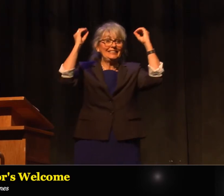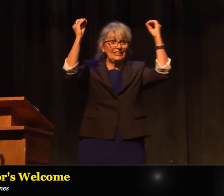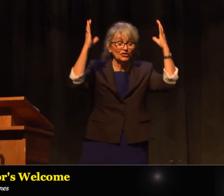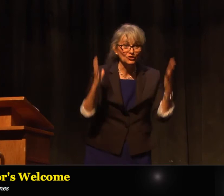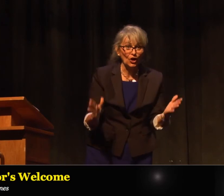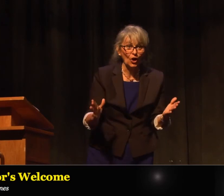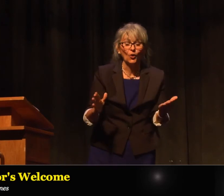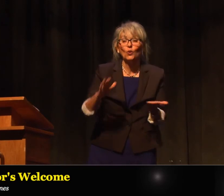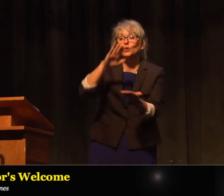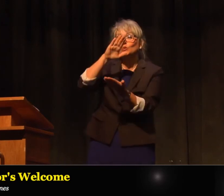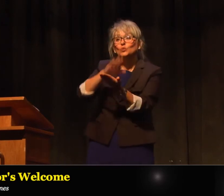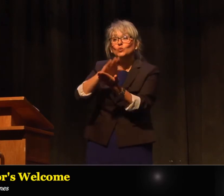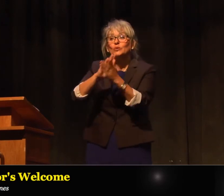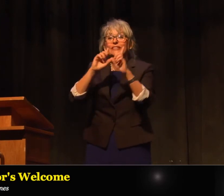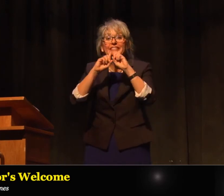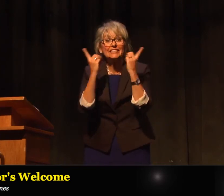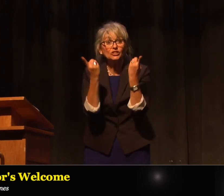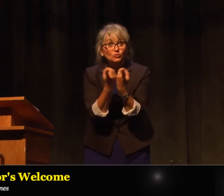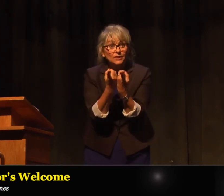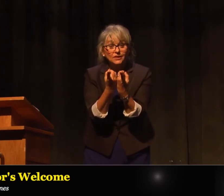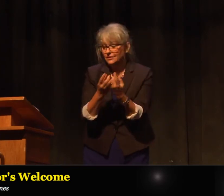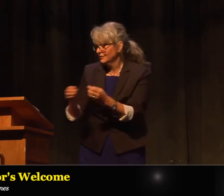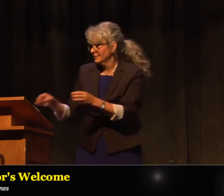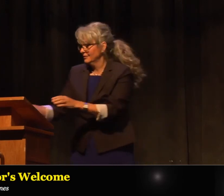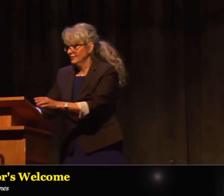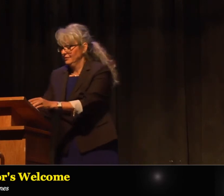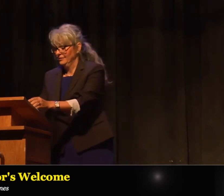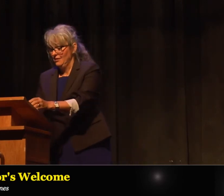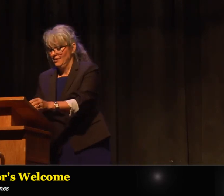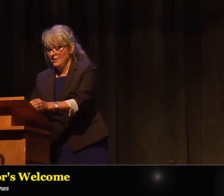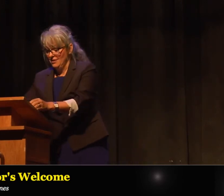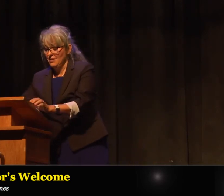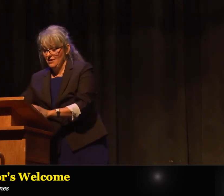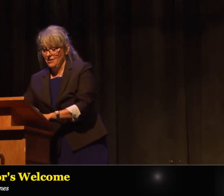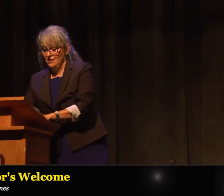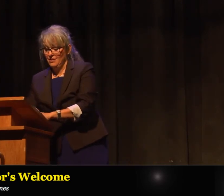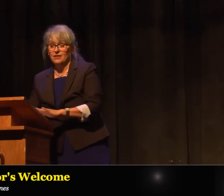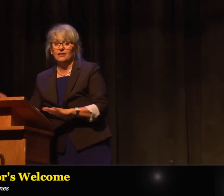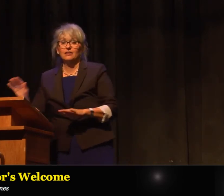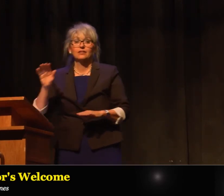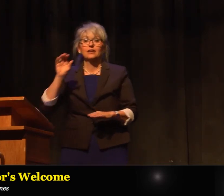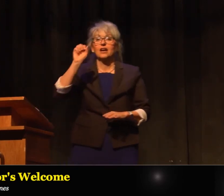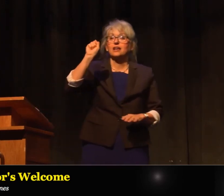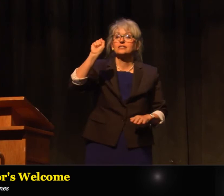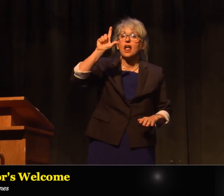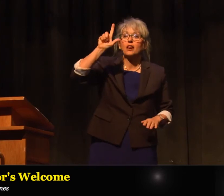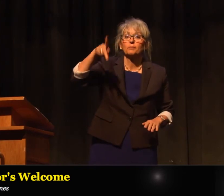Your family, your teachers, the school district,